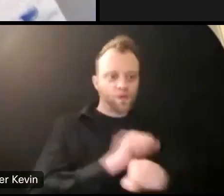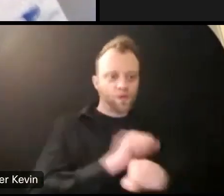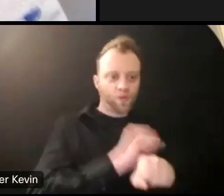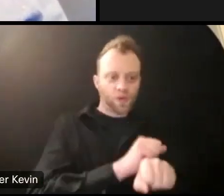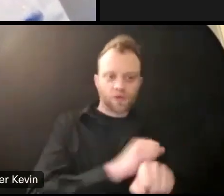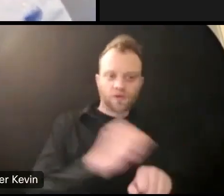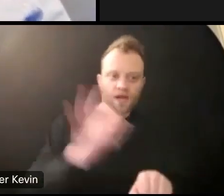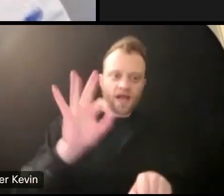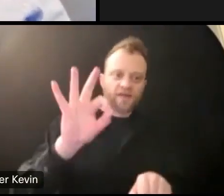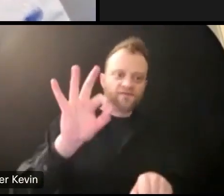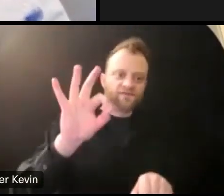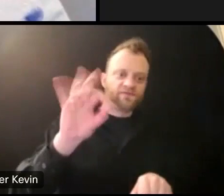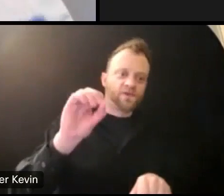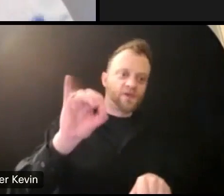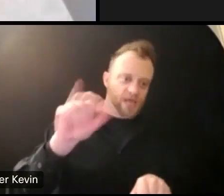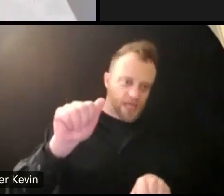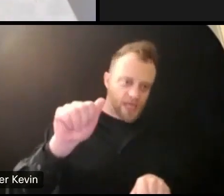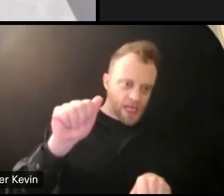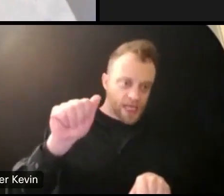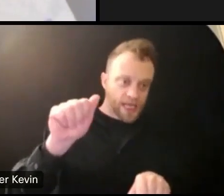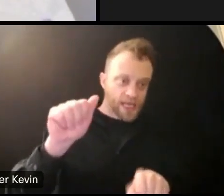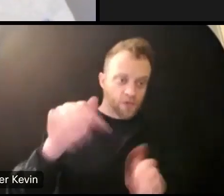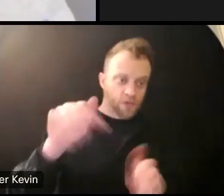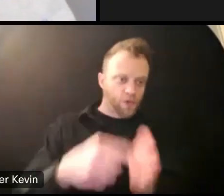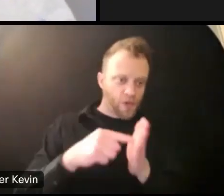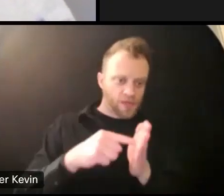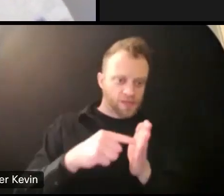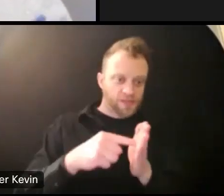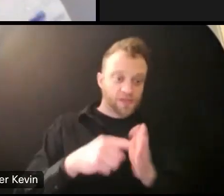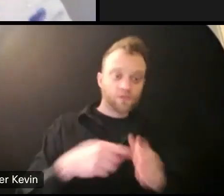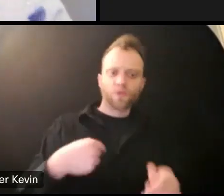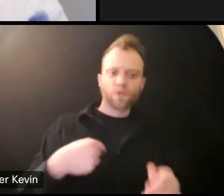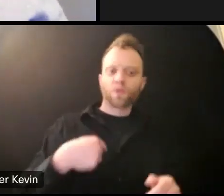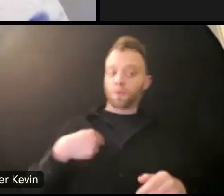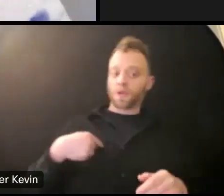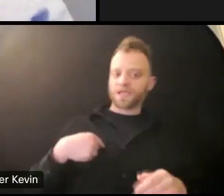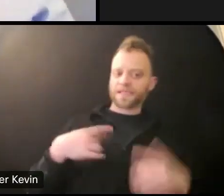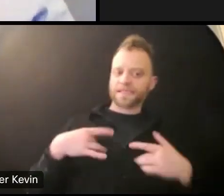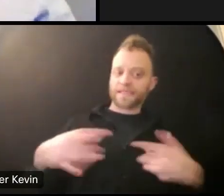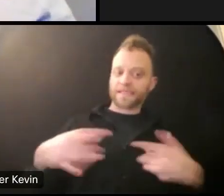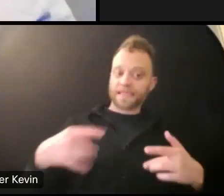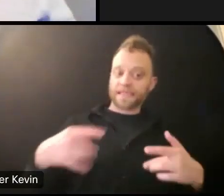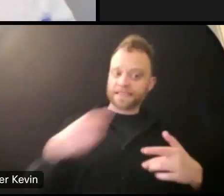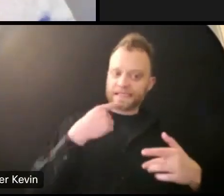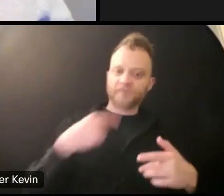we always say "Have you tried to speak with the Commissioner, have you tried to talk to